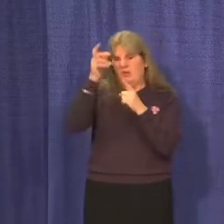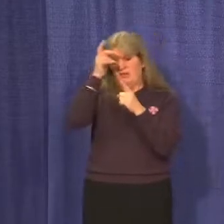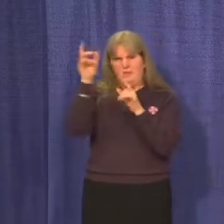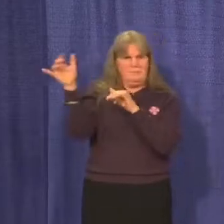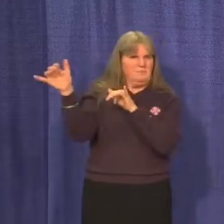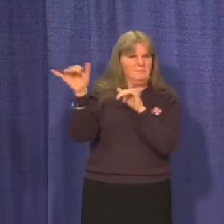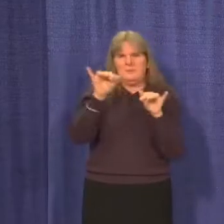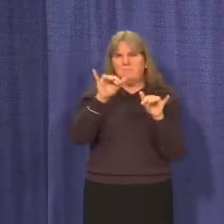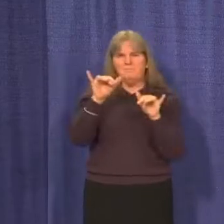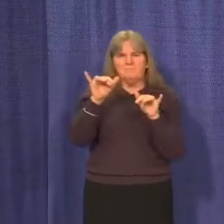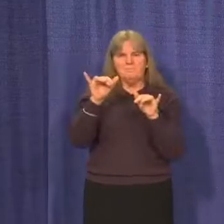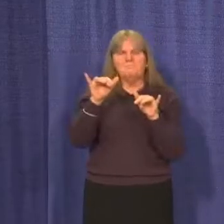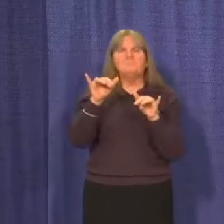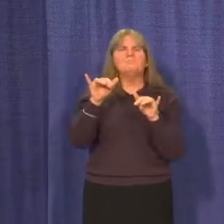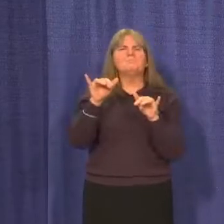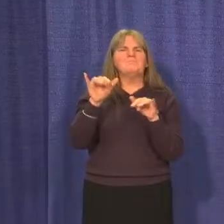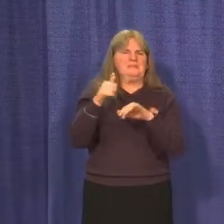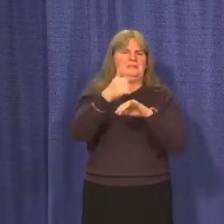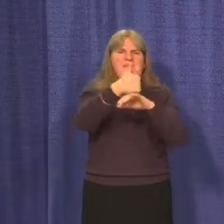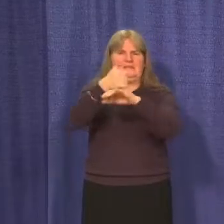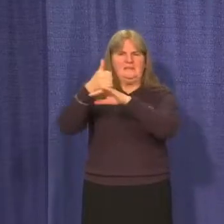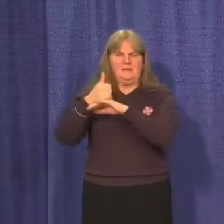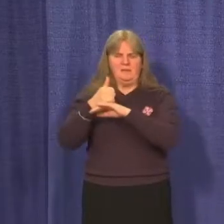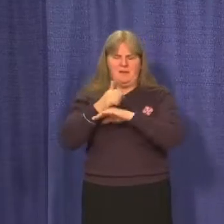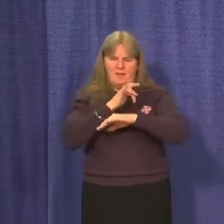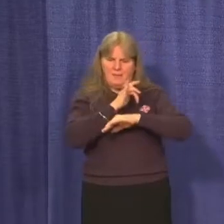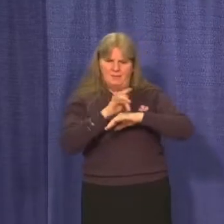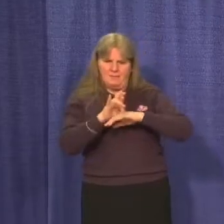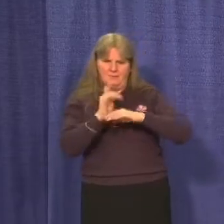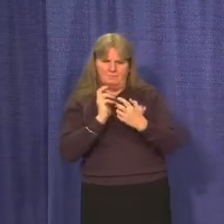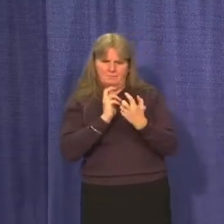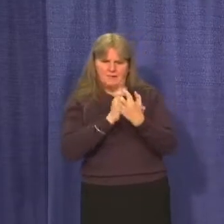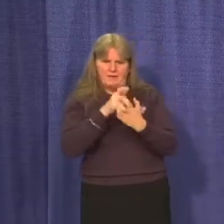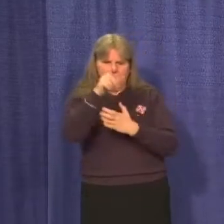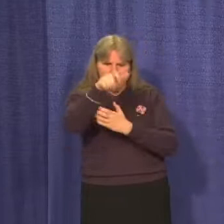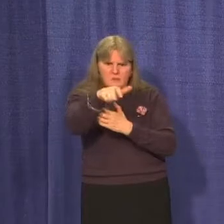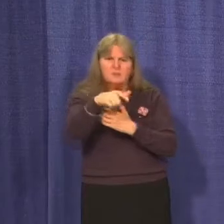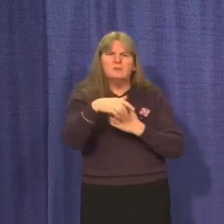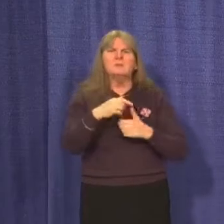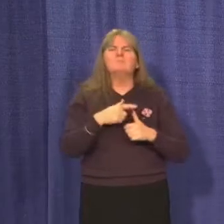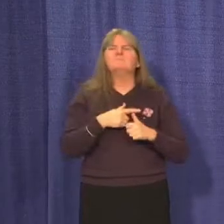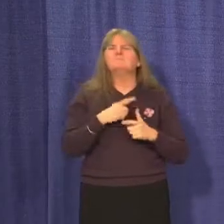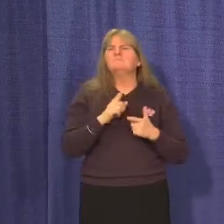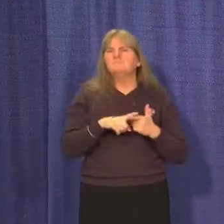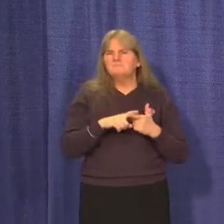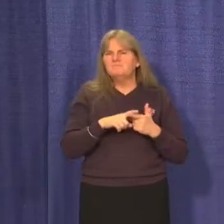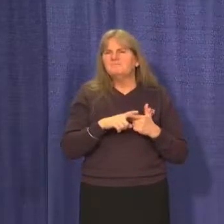But all of those elements need to take place. You need an agreed-upon space that is adequate to bring in the